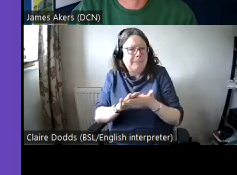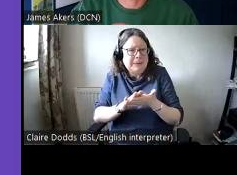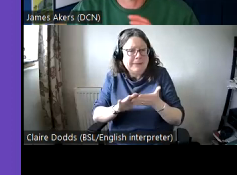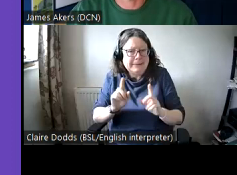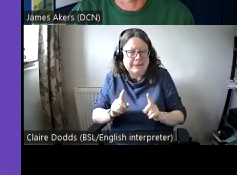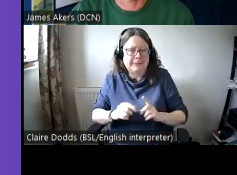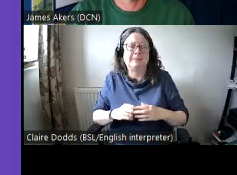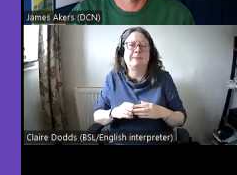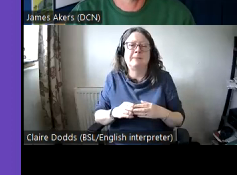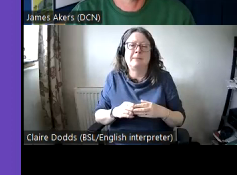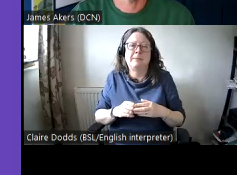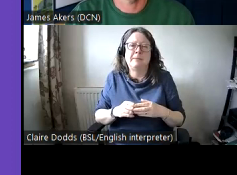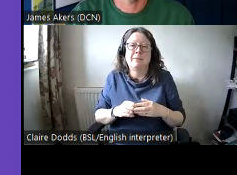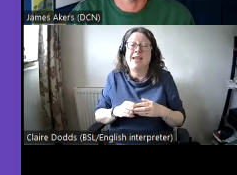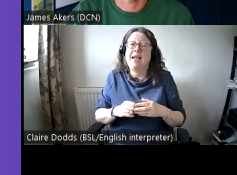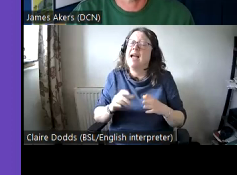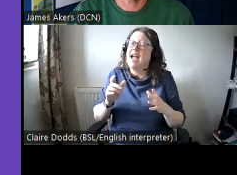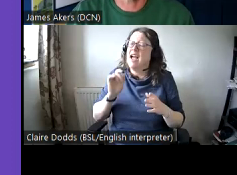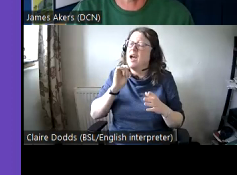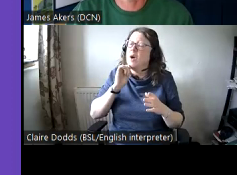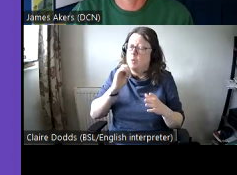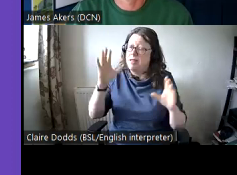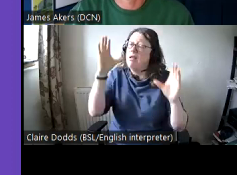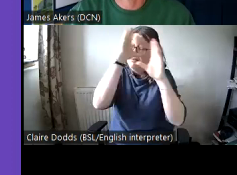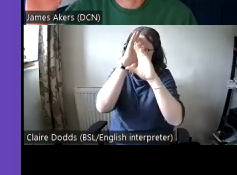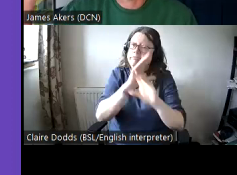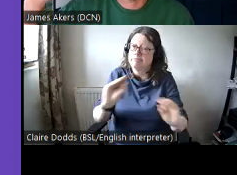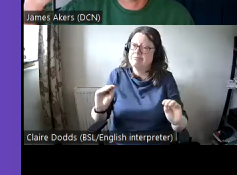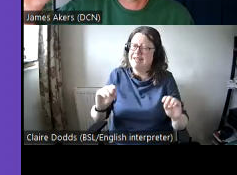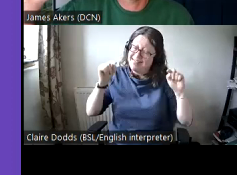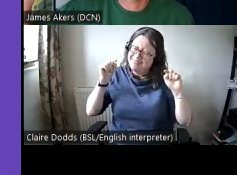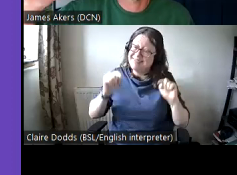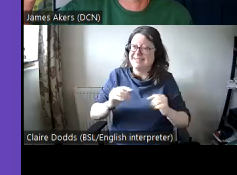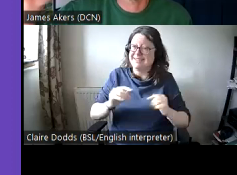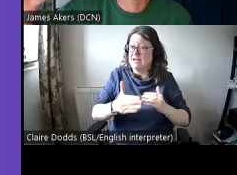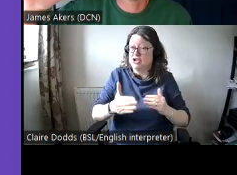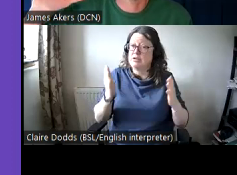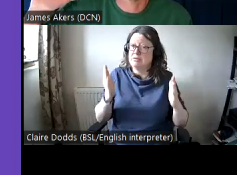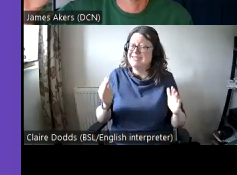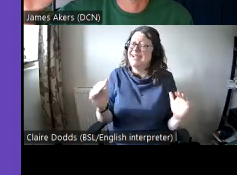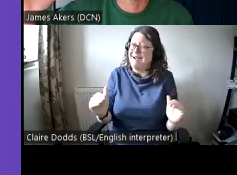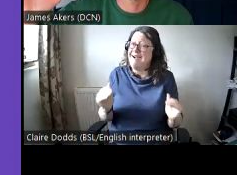As a warning, I'm just going to put this in now, this is higher level stuff with Google Analytics 4,